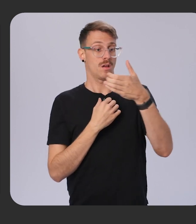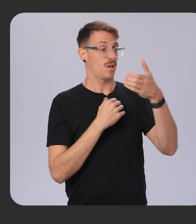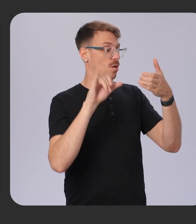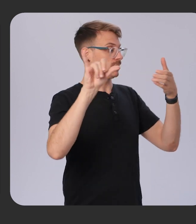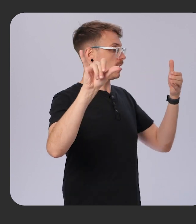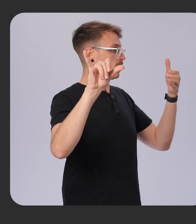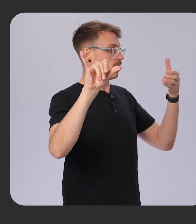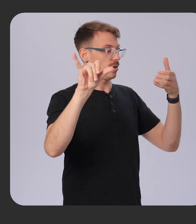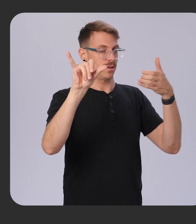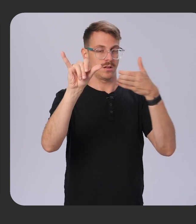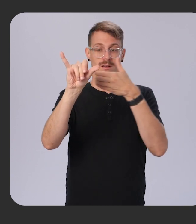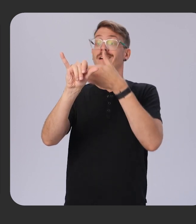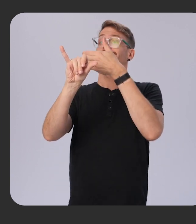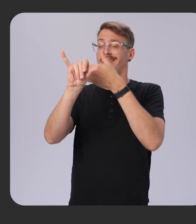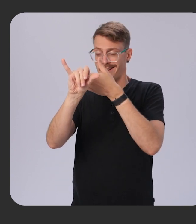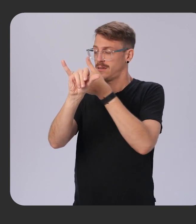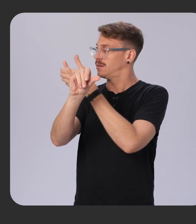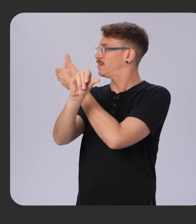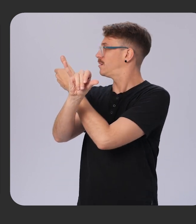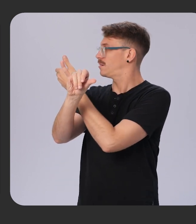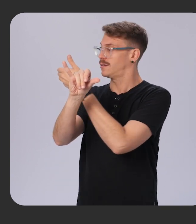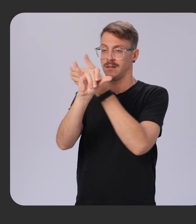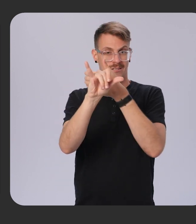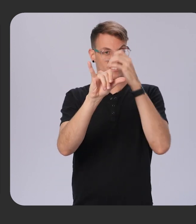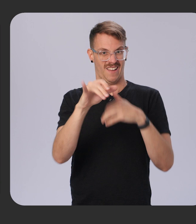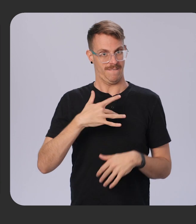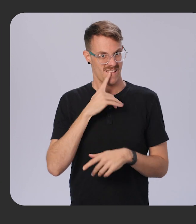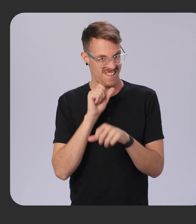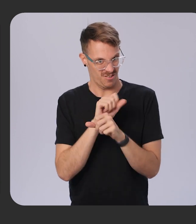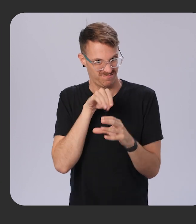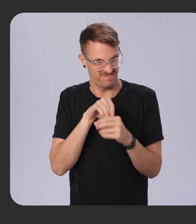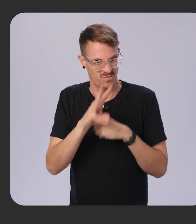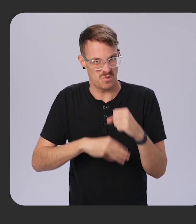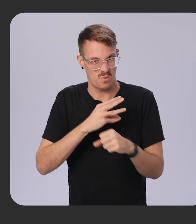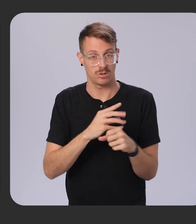actually part of the world. Over the past year, we've made significant improvements